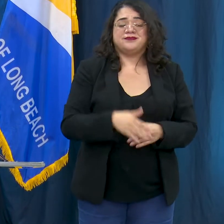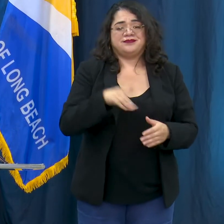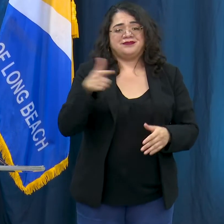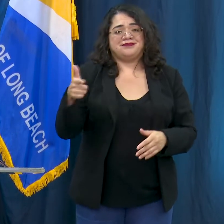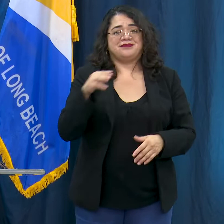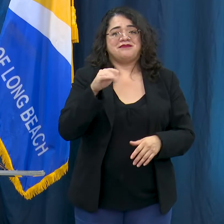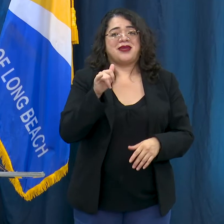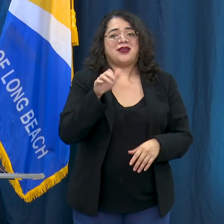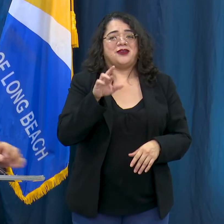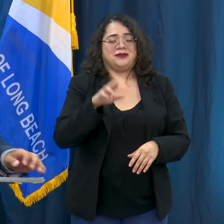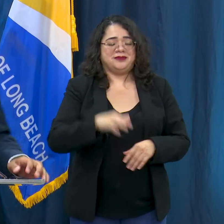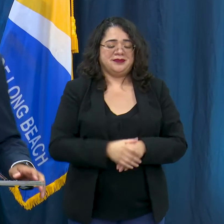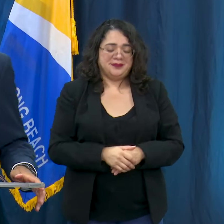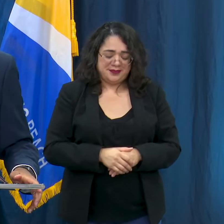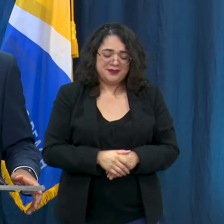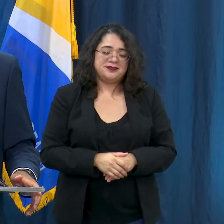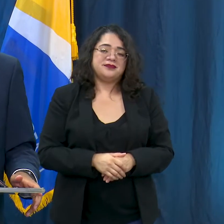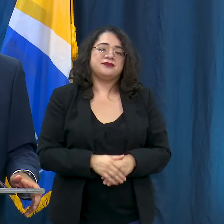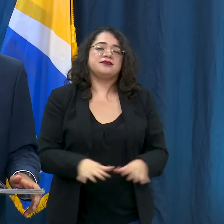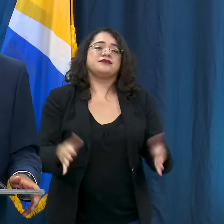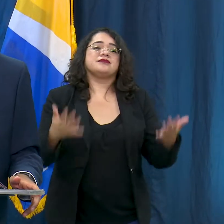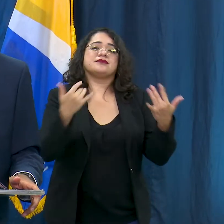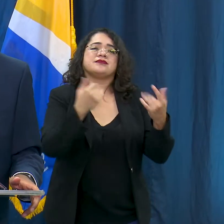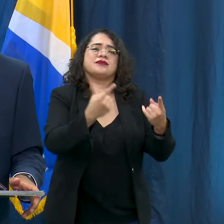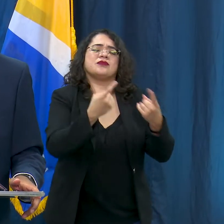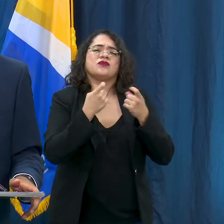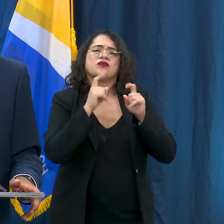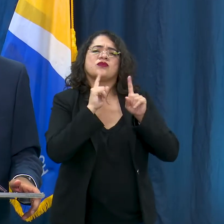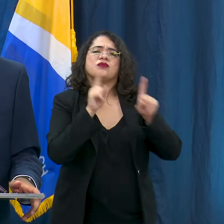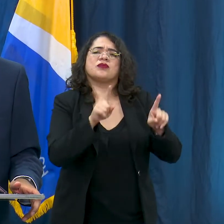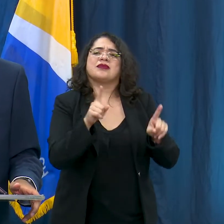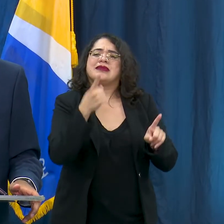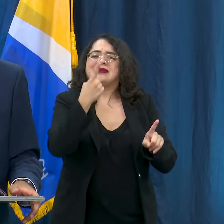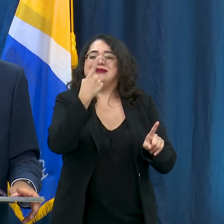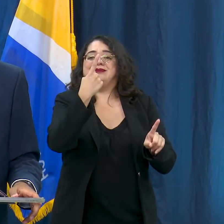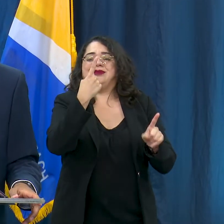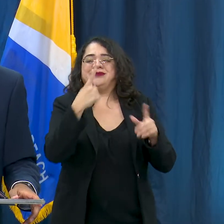I know we're gonna take questions but just one more announcement because I